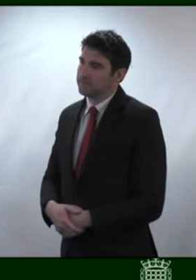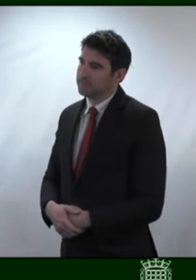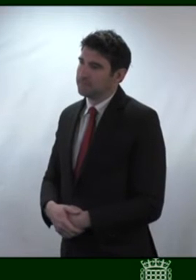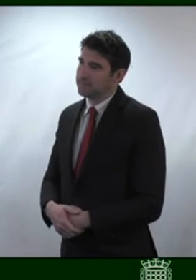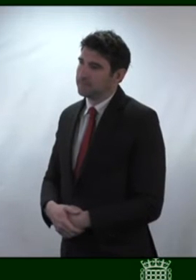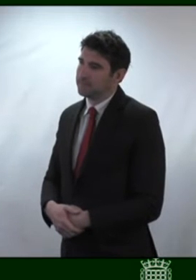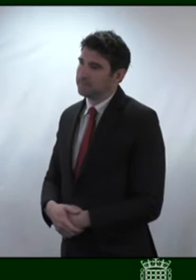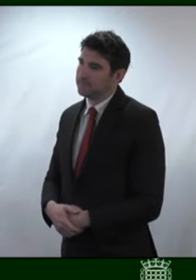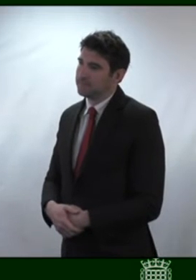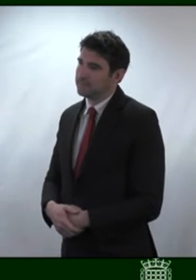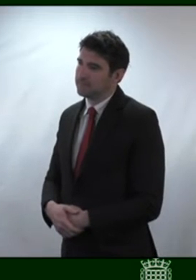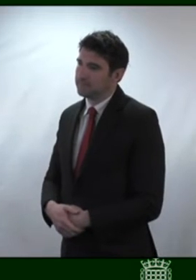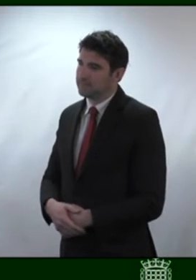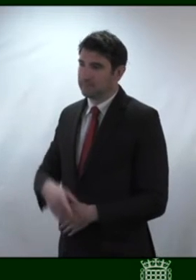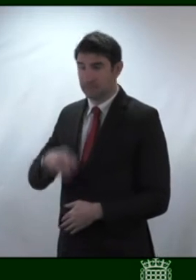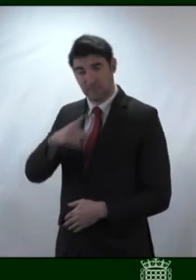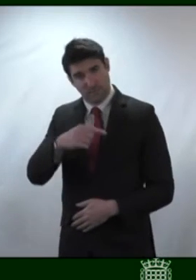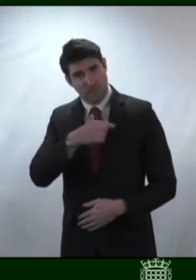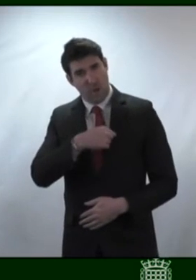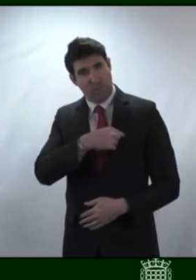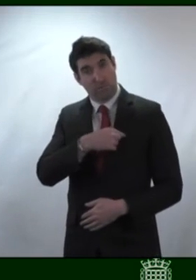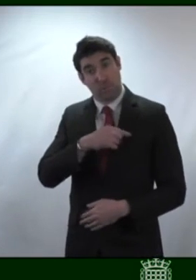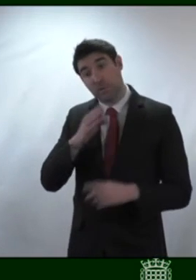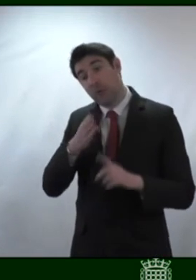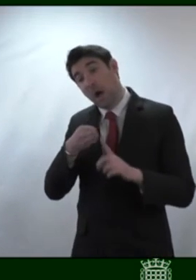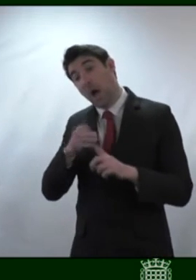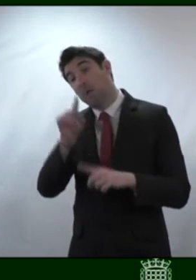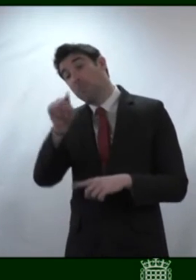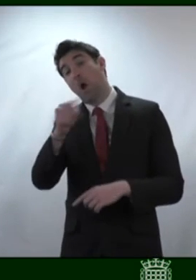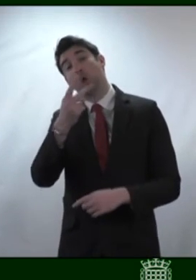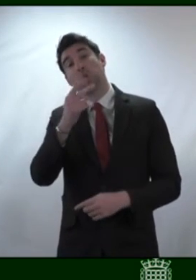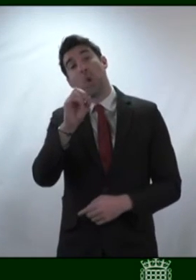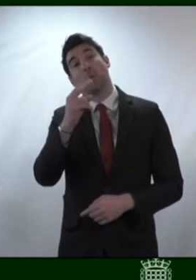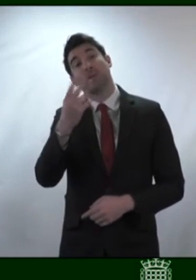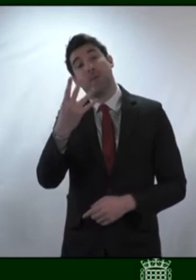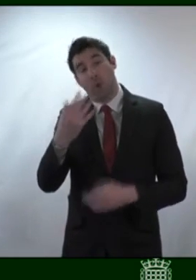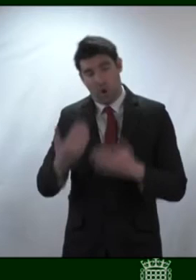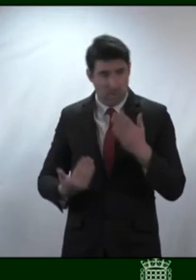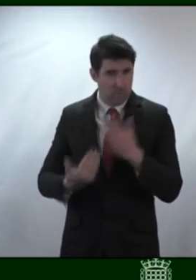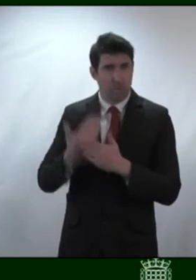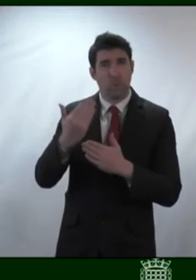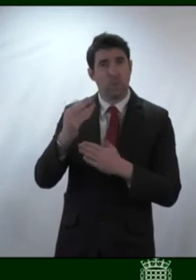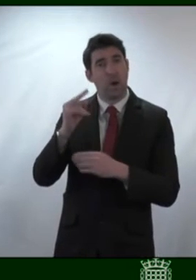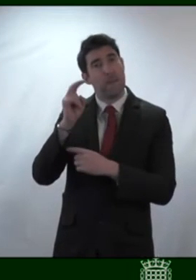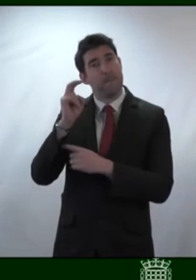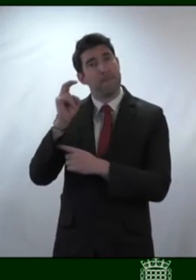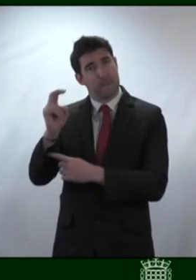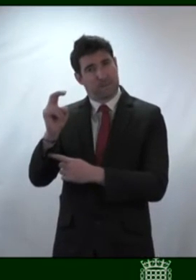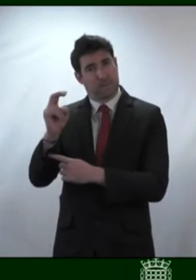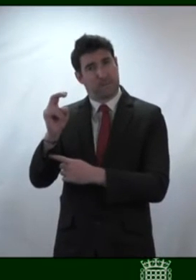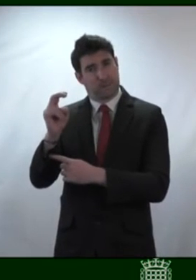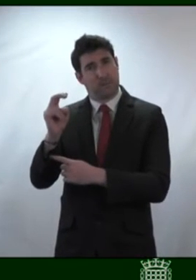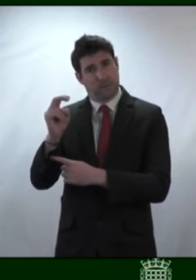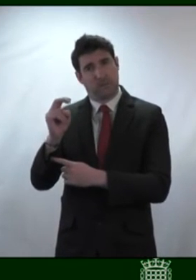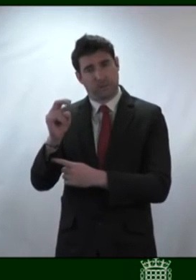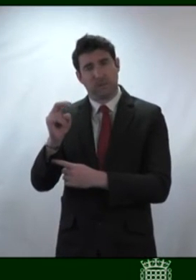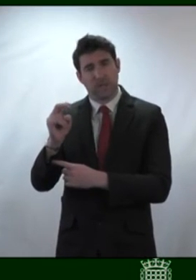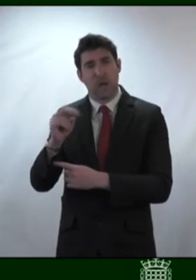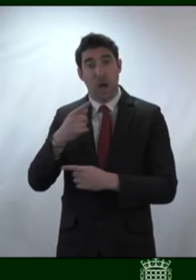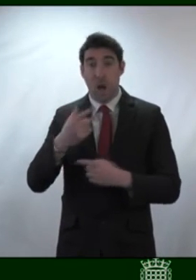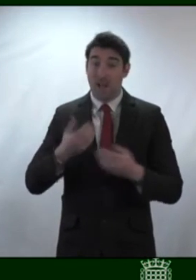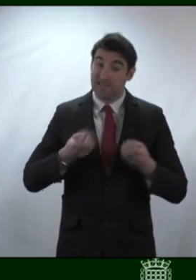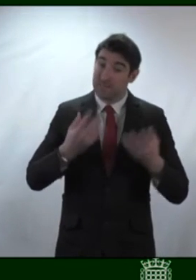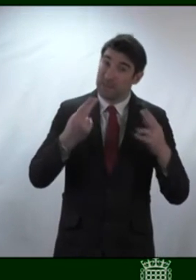by 2024, but the spending review delivers just 800 such buses. Why has he put the handbrake on